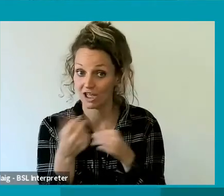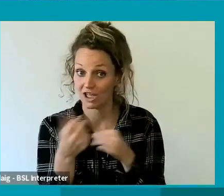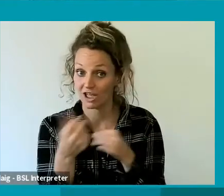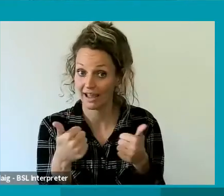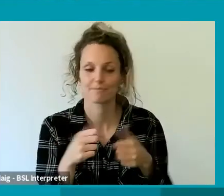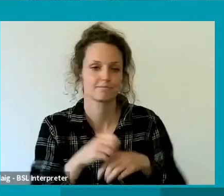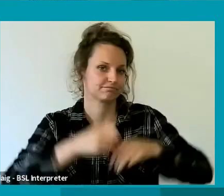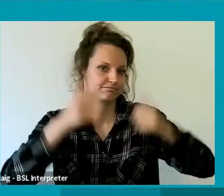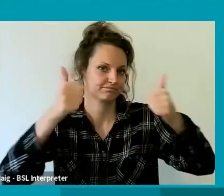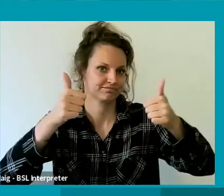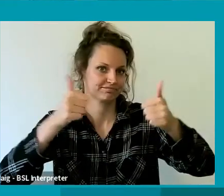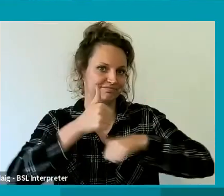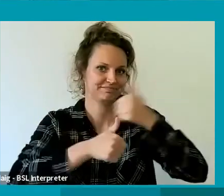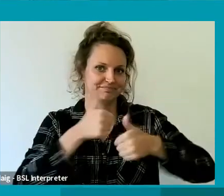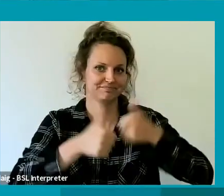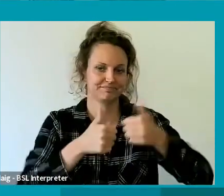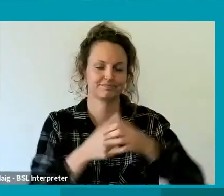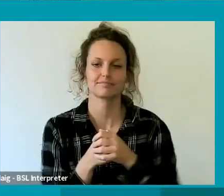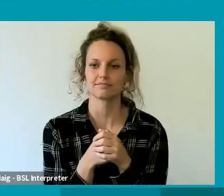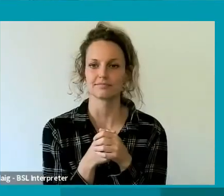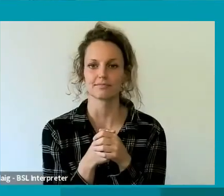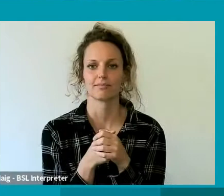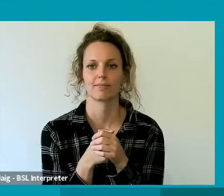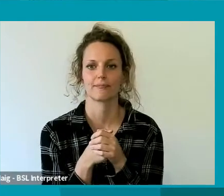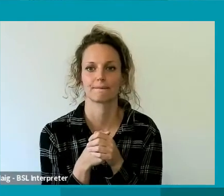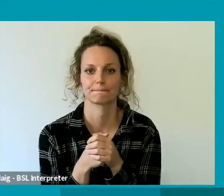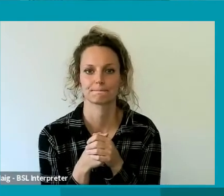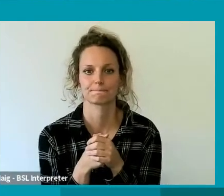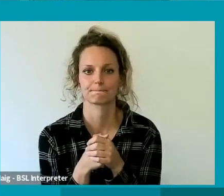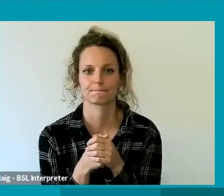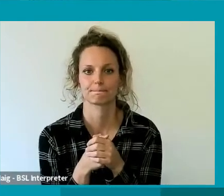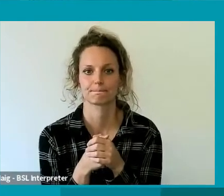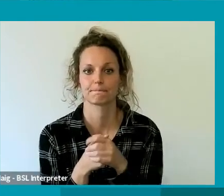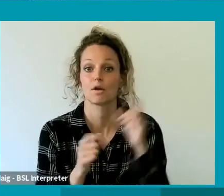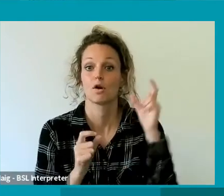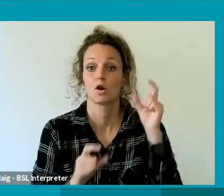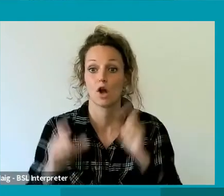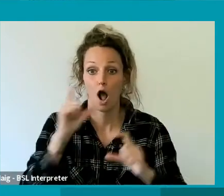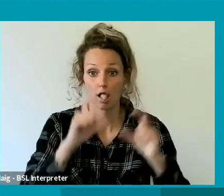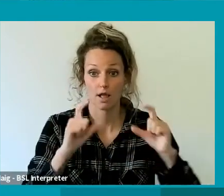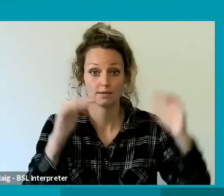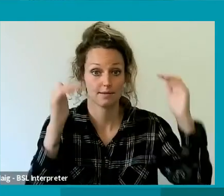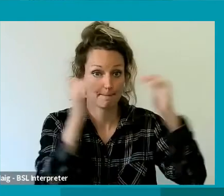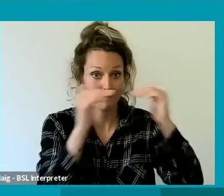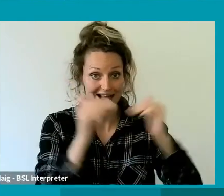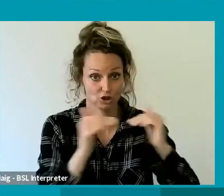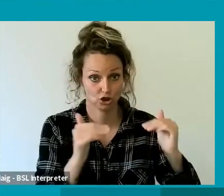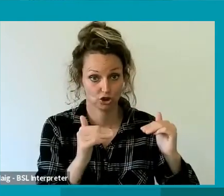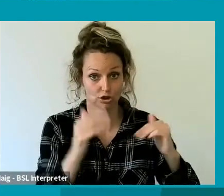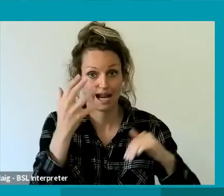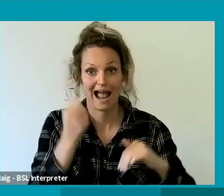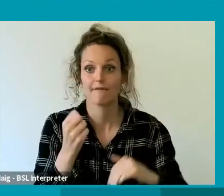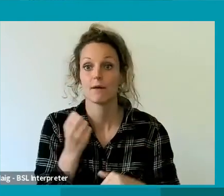I mean, Janes Colour brand is matching. She's got a beautiful scarf. It's matching that lovely Aqua